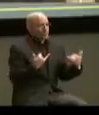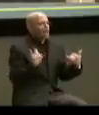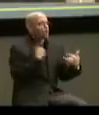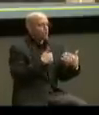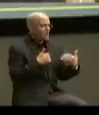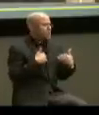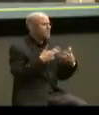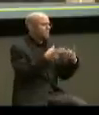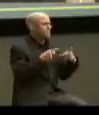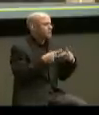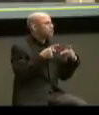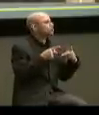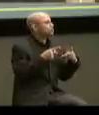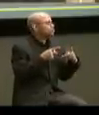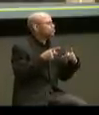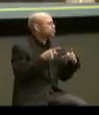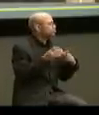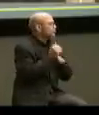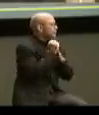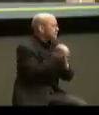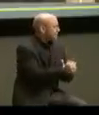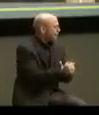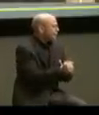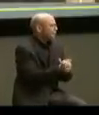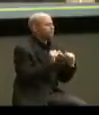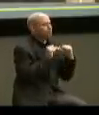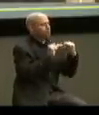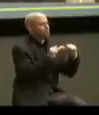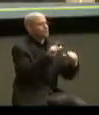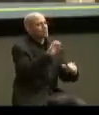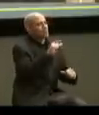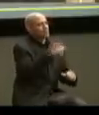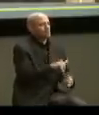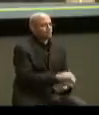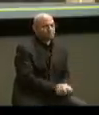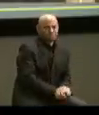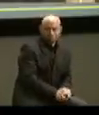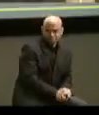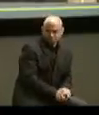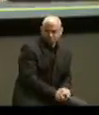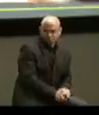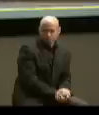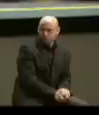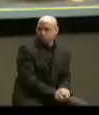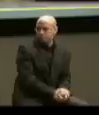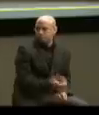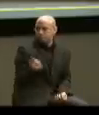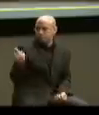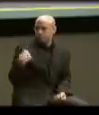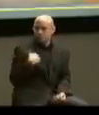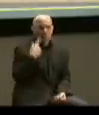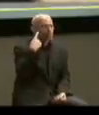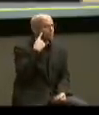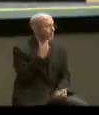LEAVE A LASTING LEGACY WITH RESPECT TO SUSTAINABILITY.